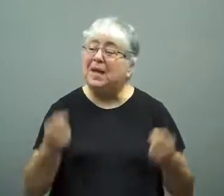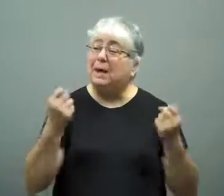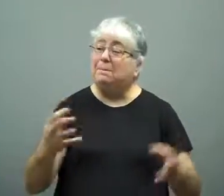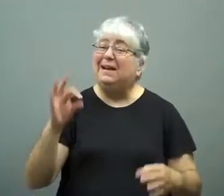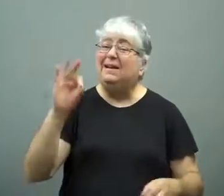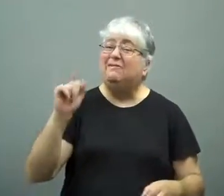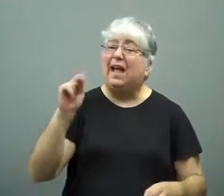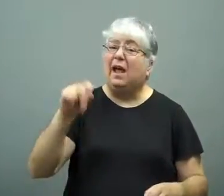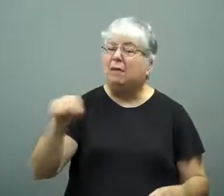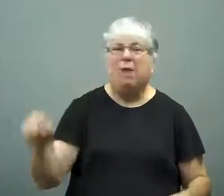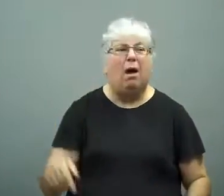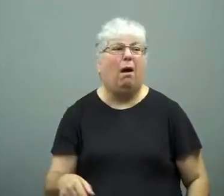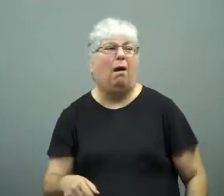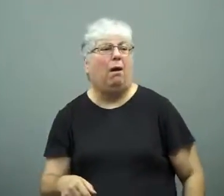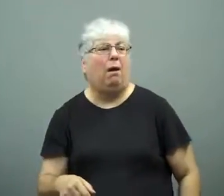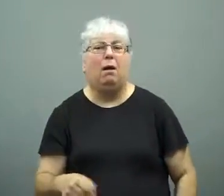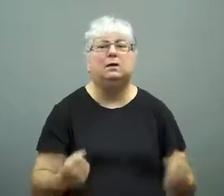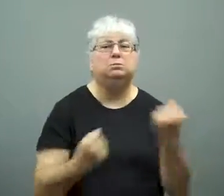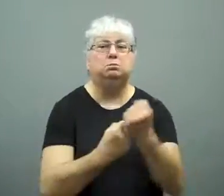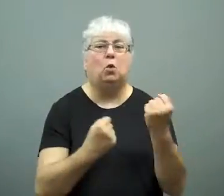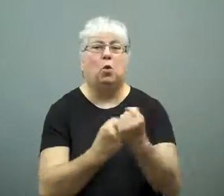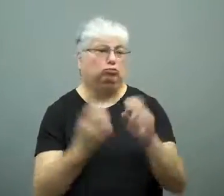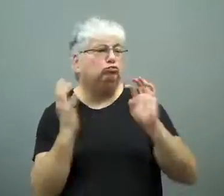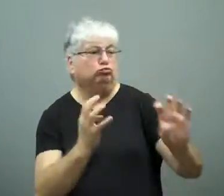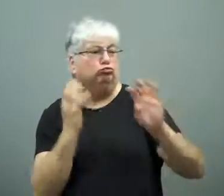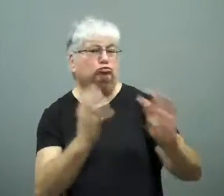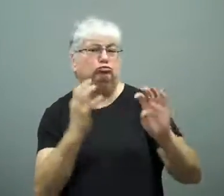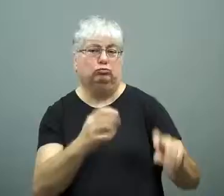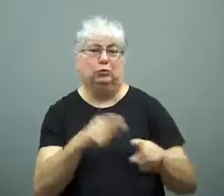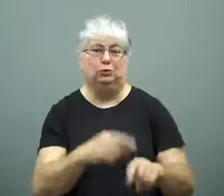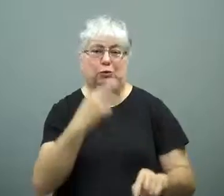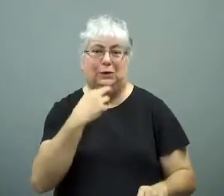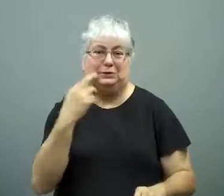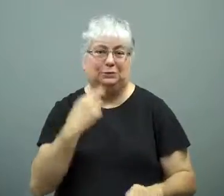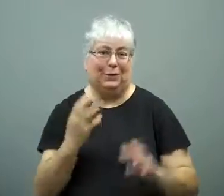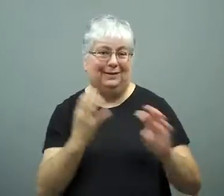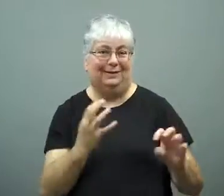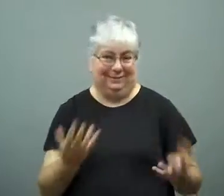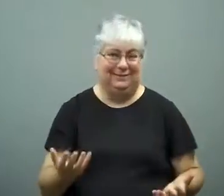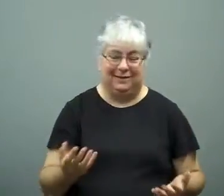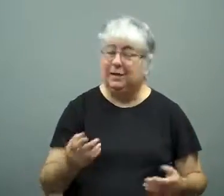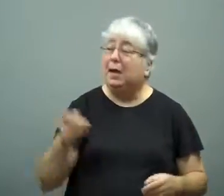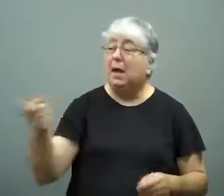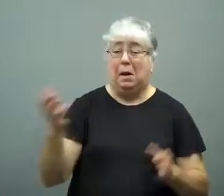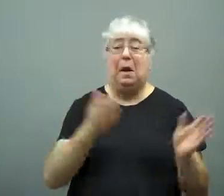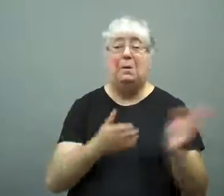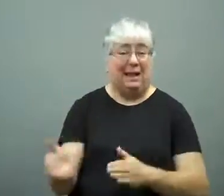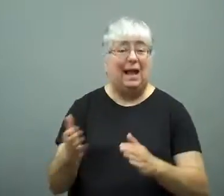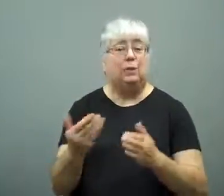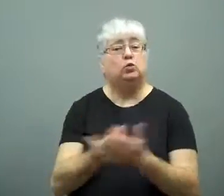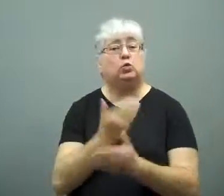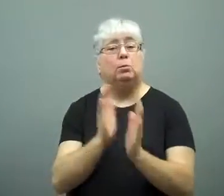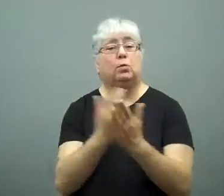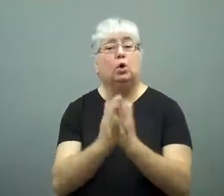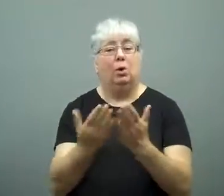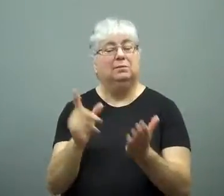Fans have been streaming to her restaurant in a show of support for her.